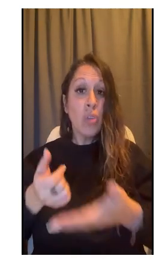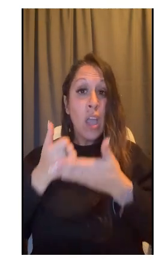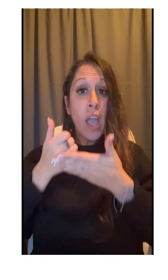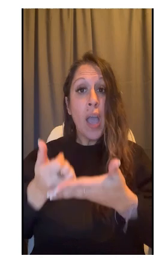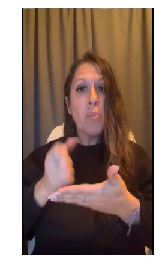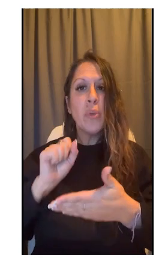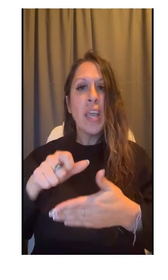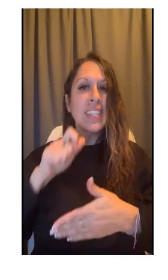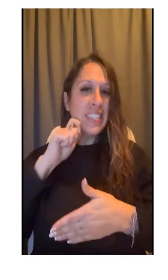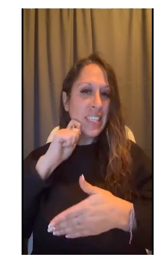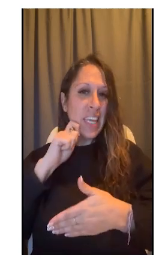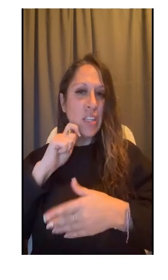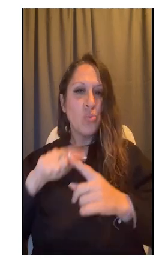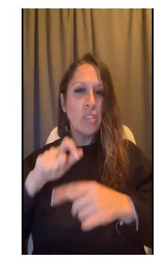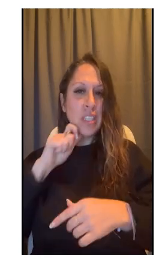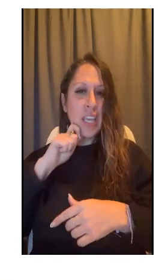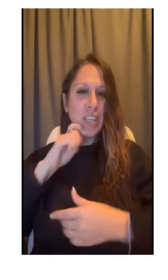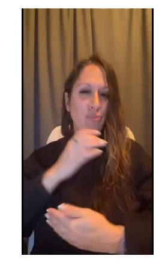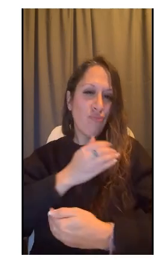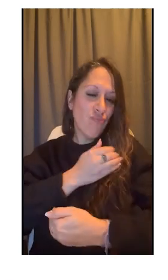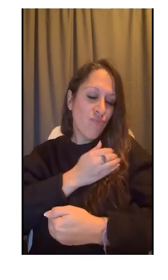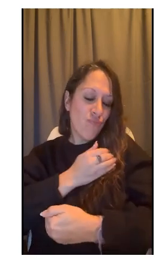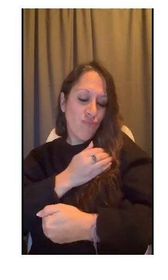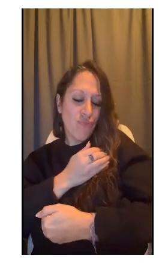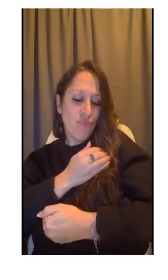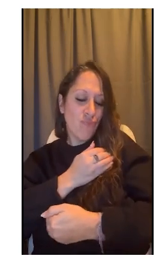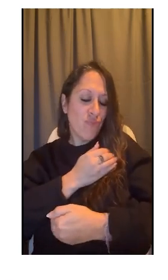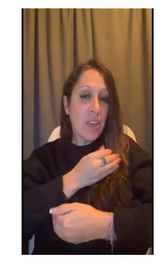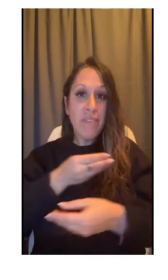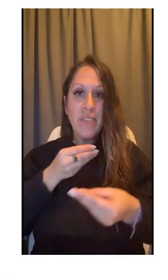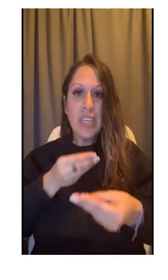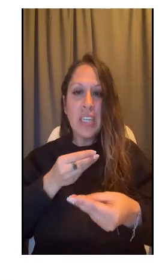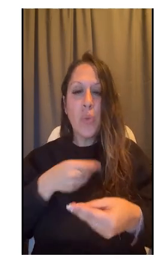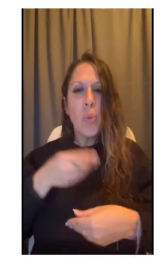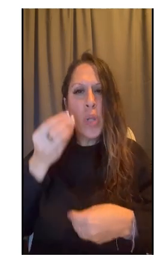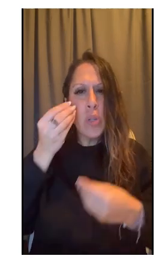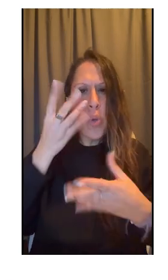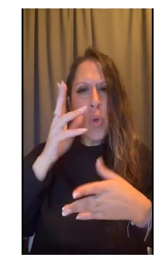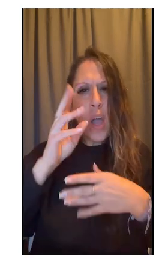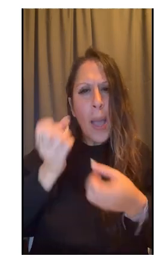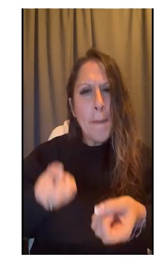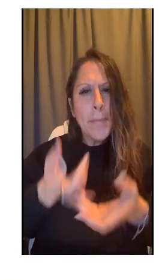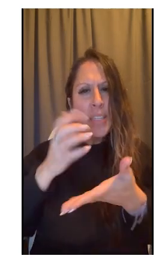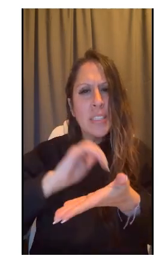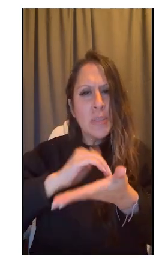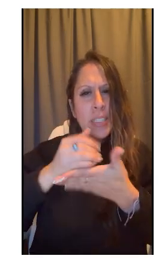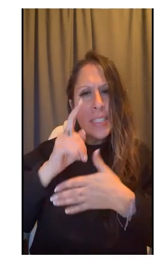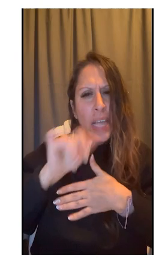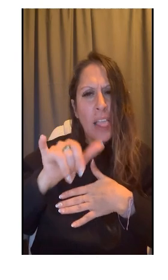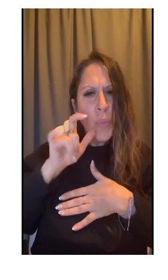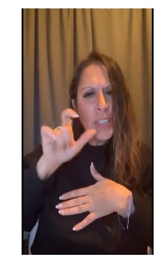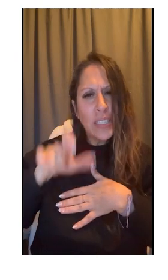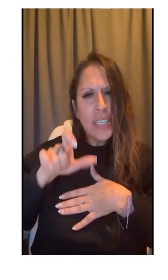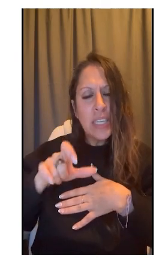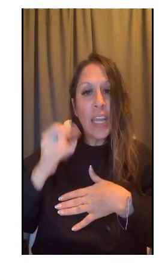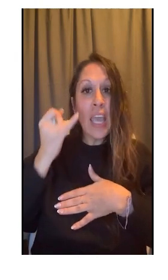You can do lots of skin to skin feeding and cuddling. We will let you know what dose of Tylenol your baby would need in case they have trouble